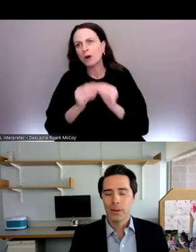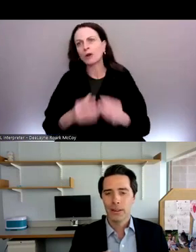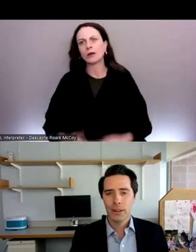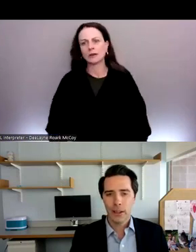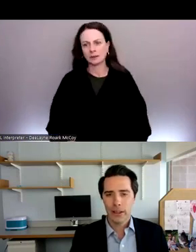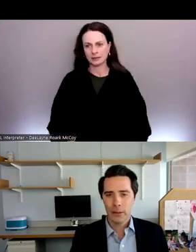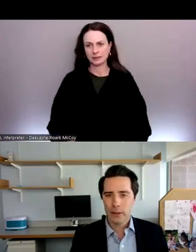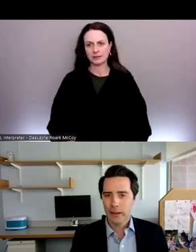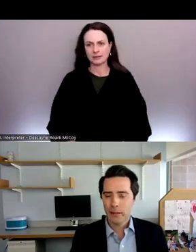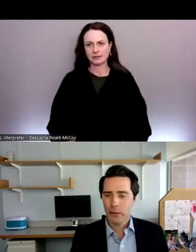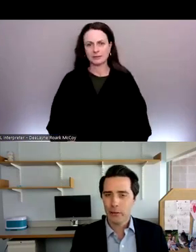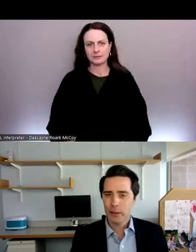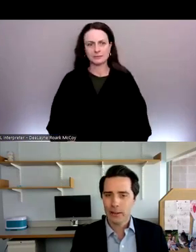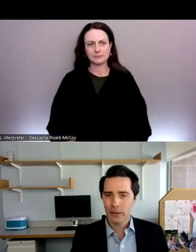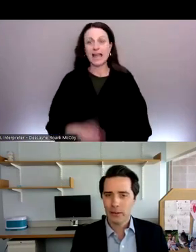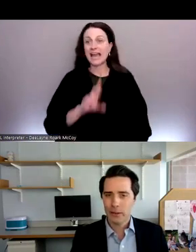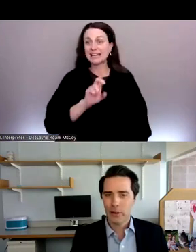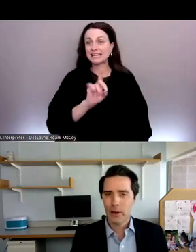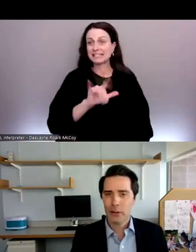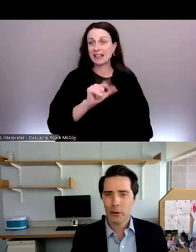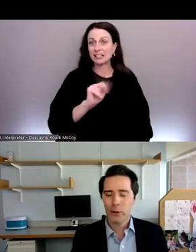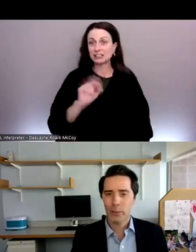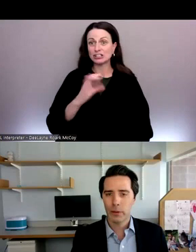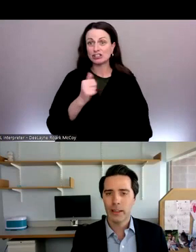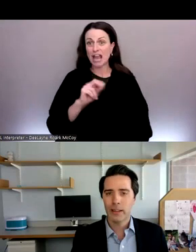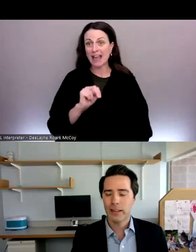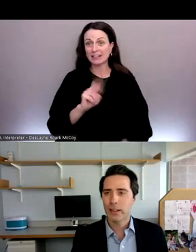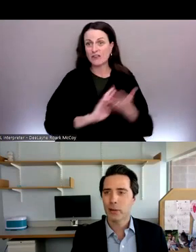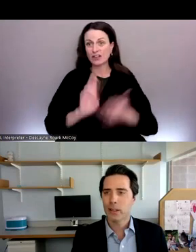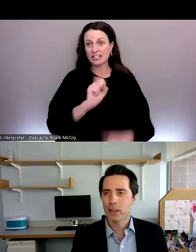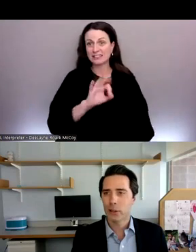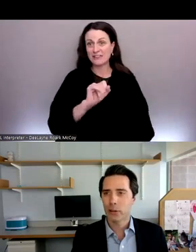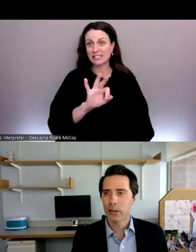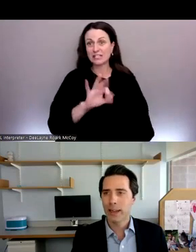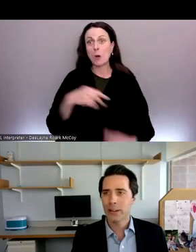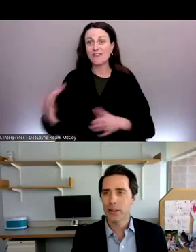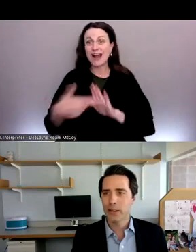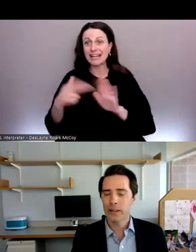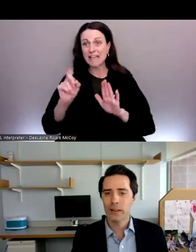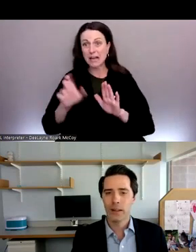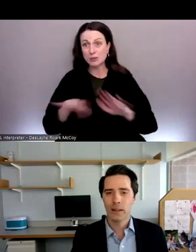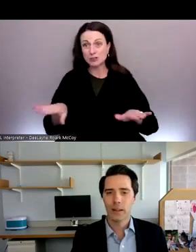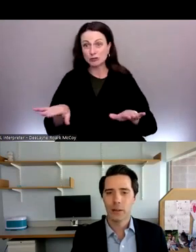Dylan Chan who's at University of San Francisco has shown that providing a